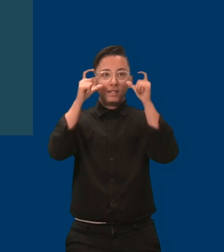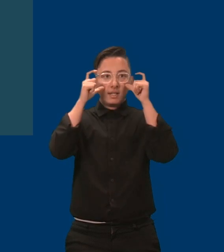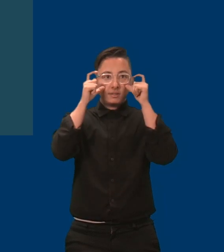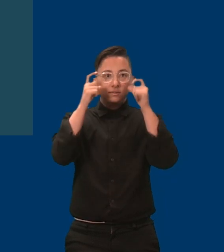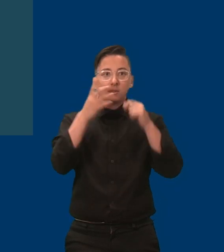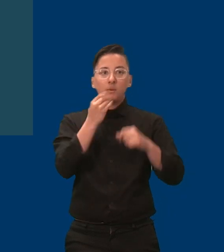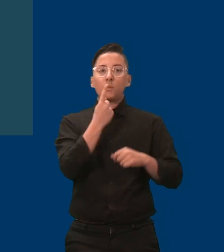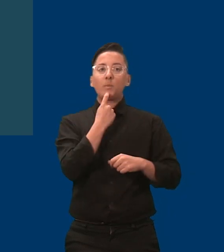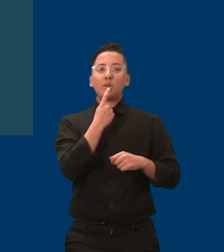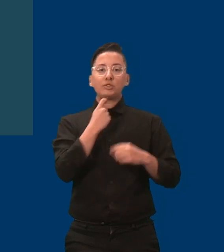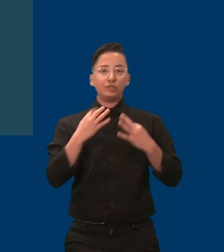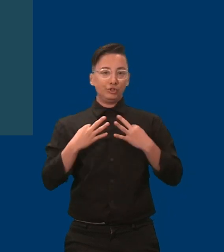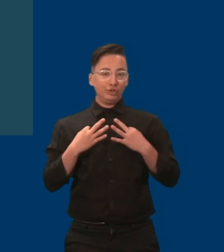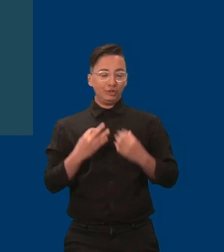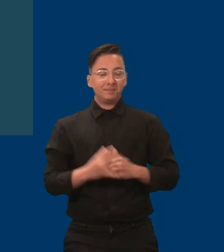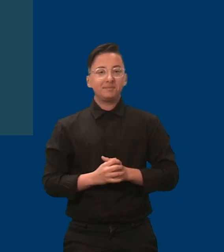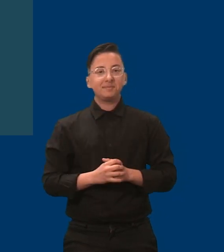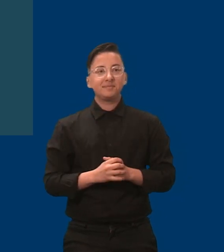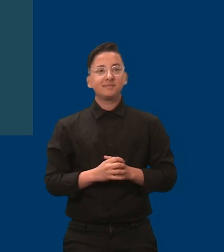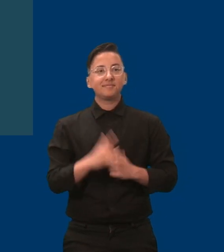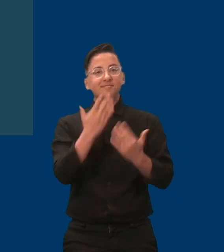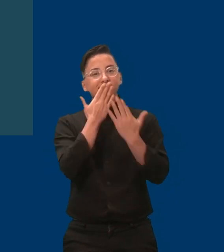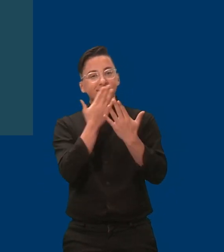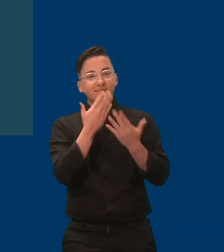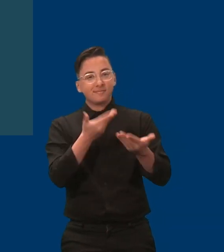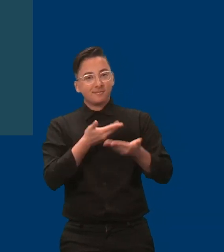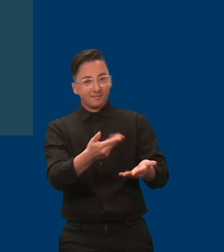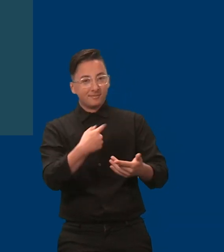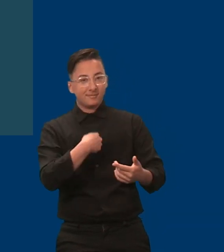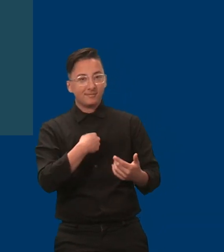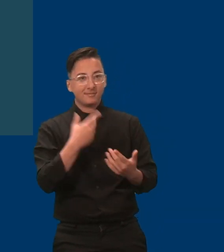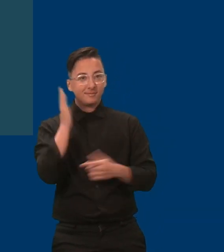Thank you for giving me the opportunity to speak today.